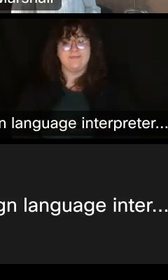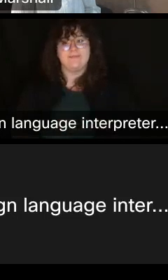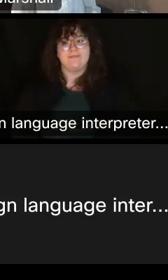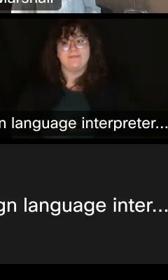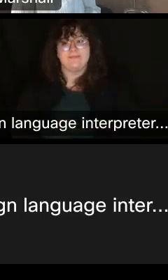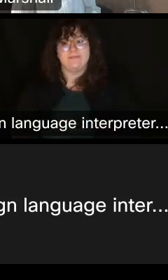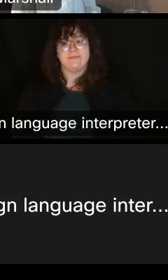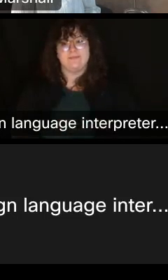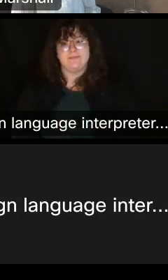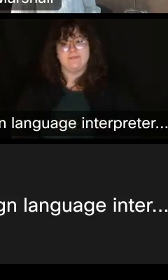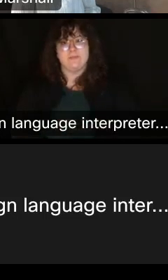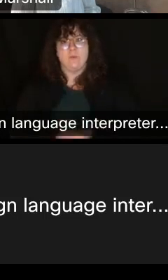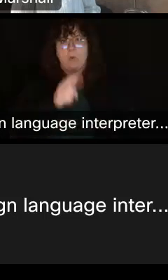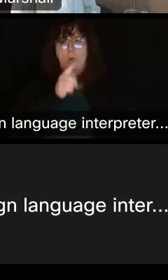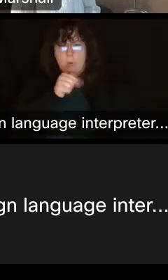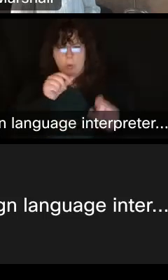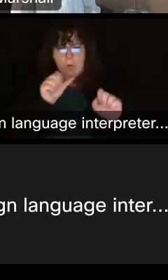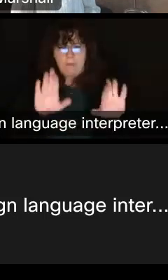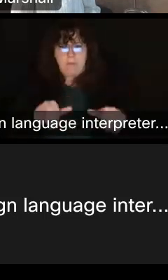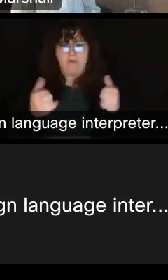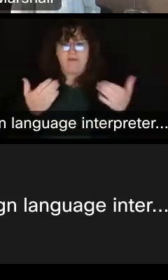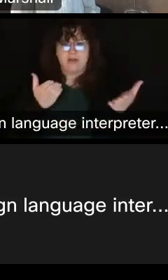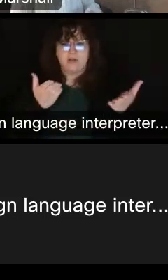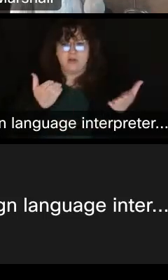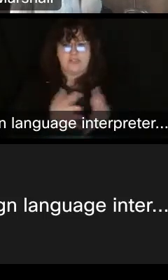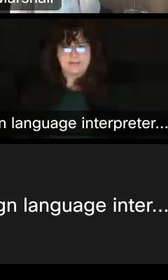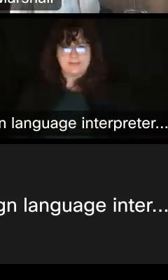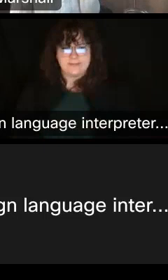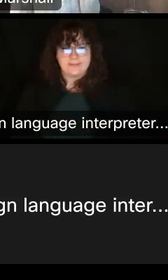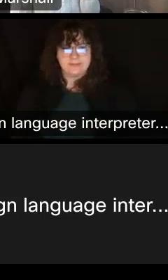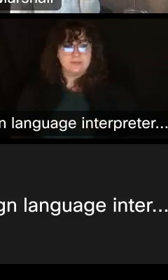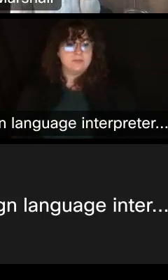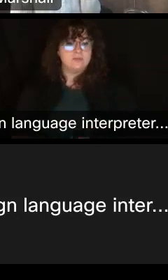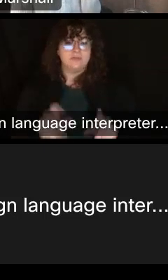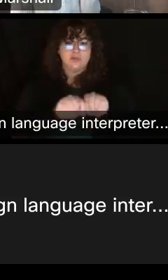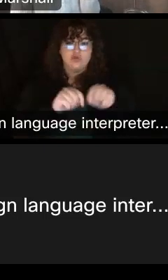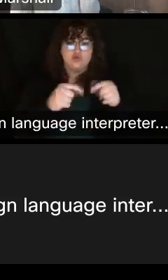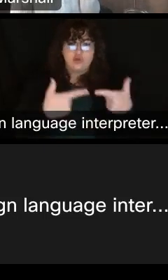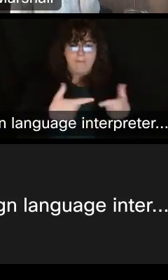So, who can provide these services? That can be a tribe, and we have 11 tribes in